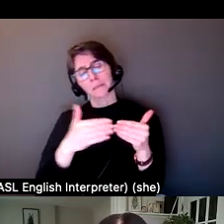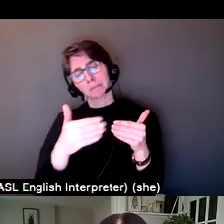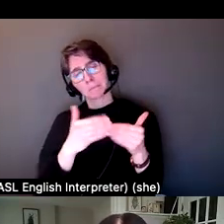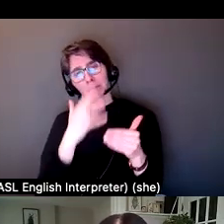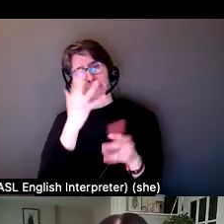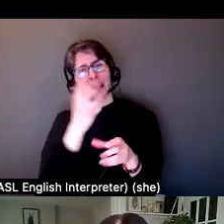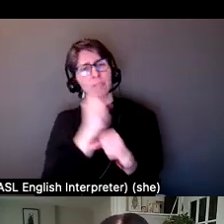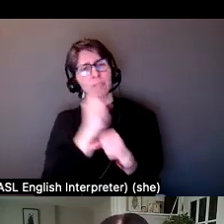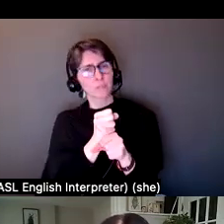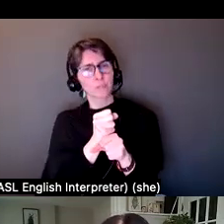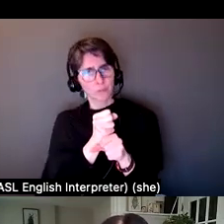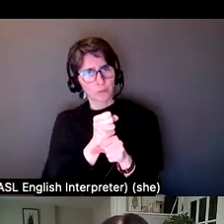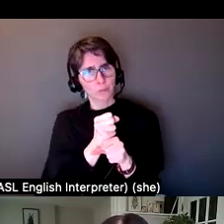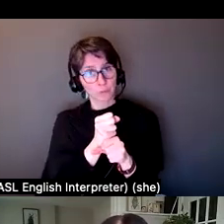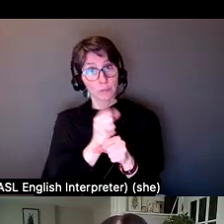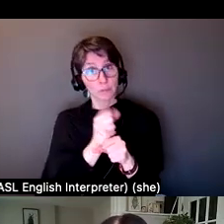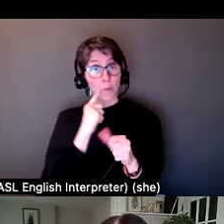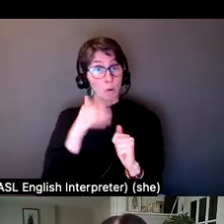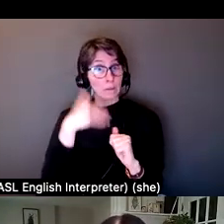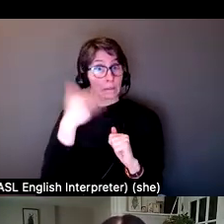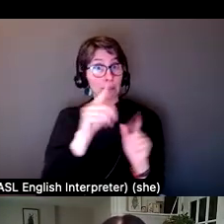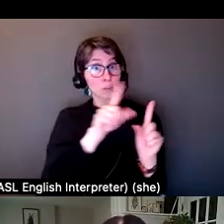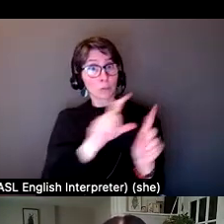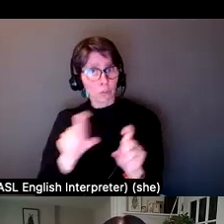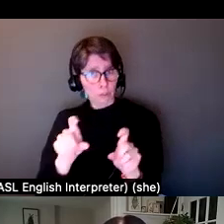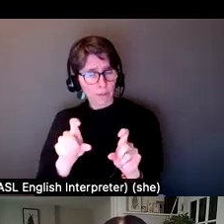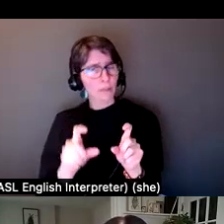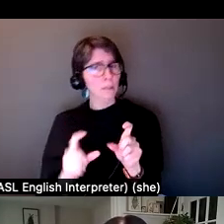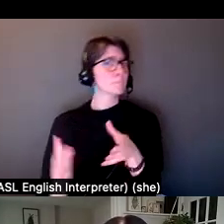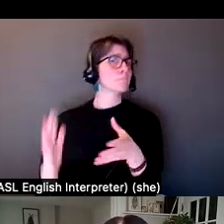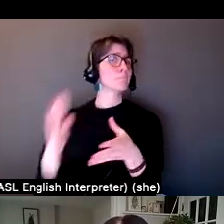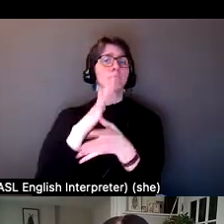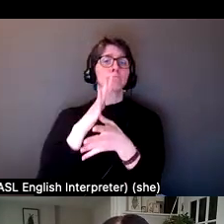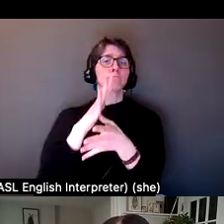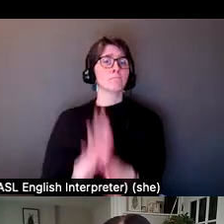And I think for that next survey, our most important task is to really increase survey